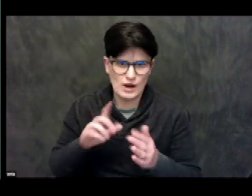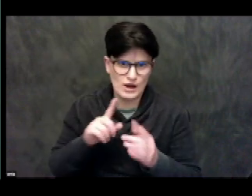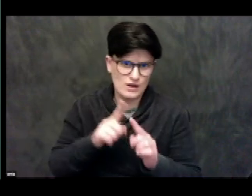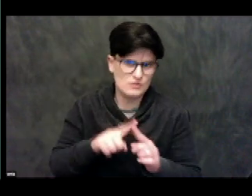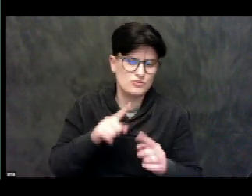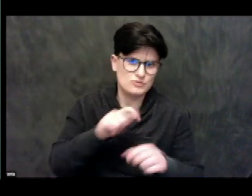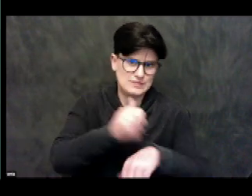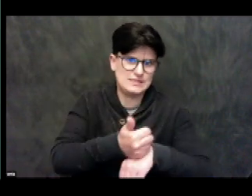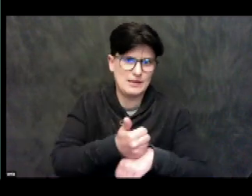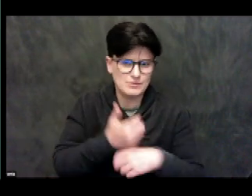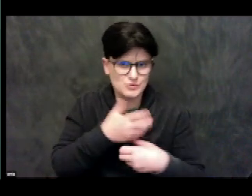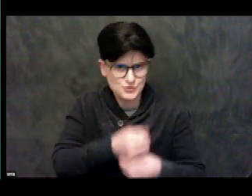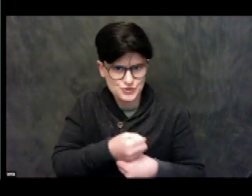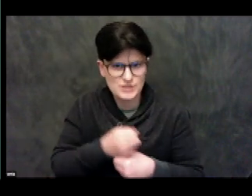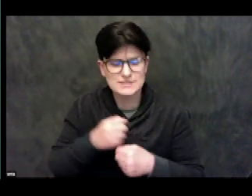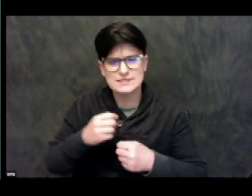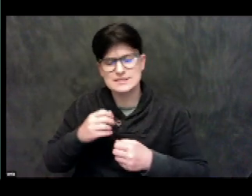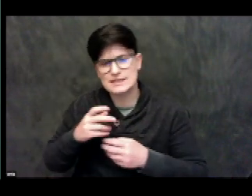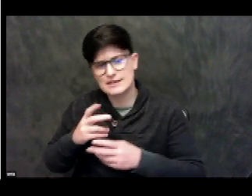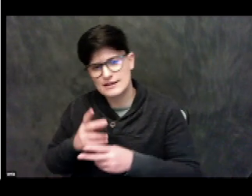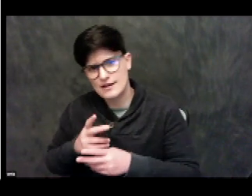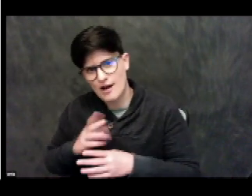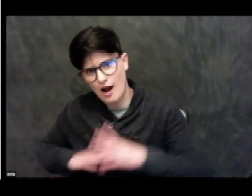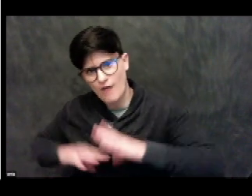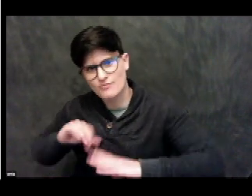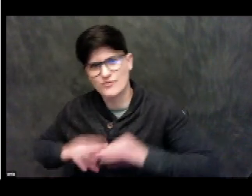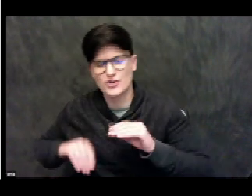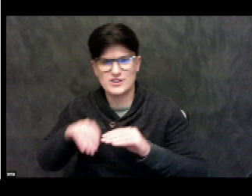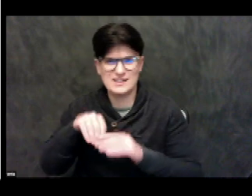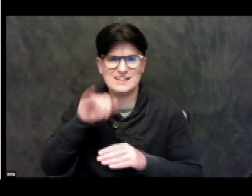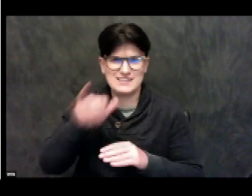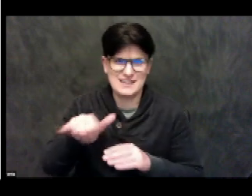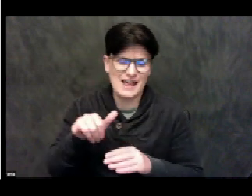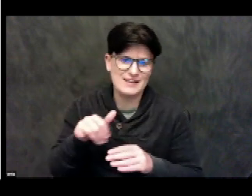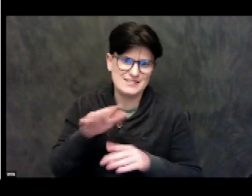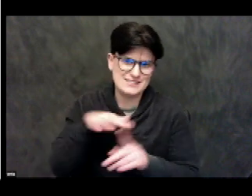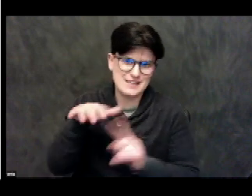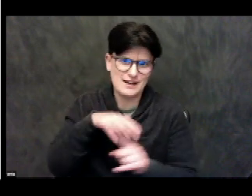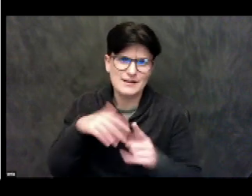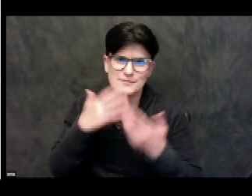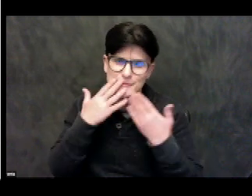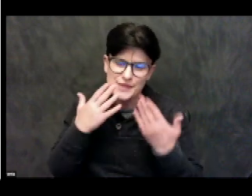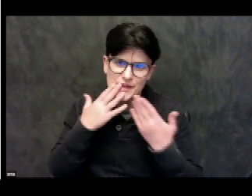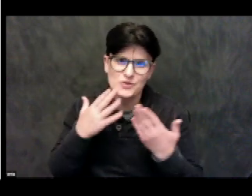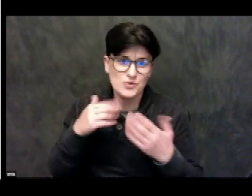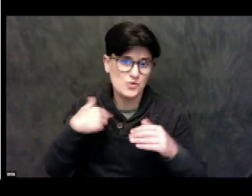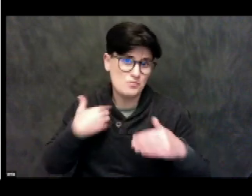in the pregnancy and postpartum setting. Thank you so much. I'm happy to take questions with the rest of the team.